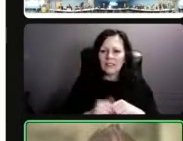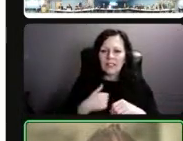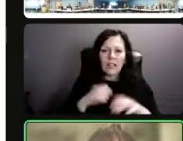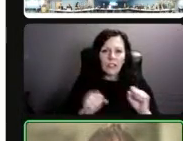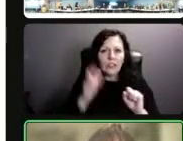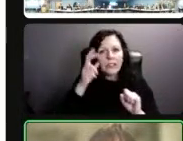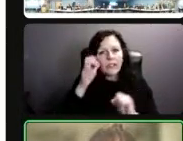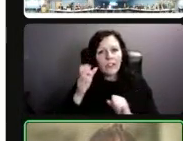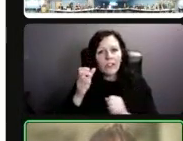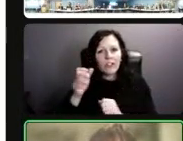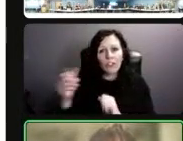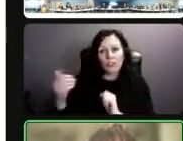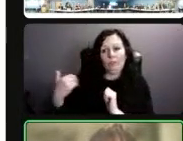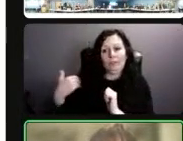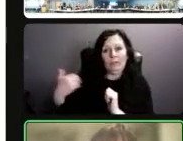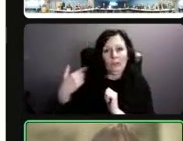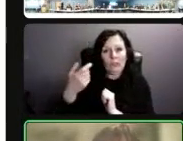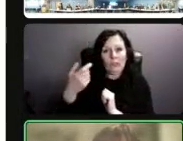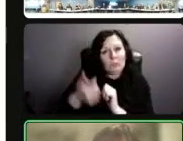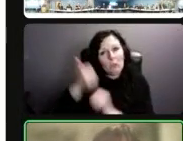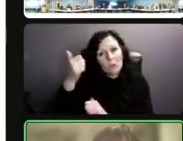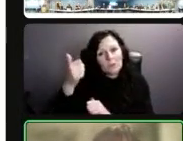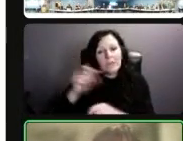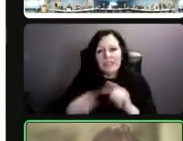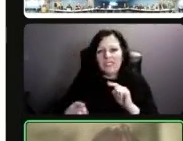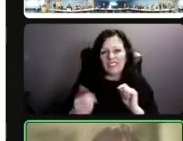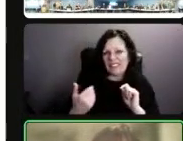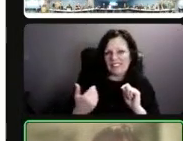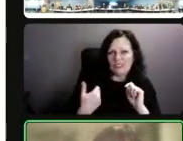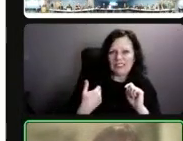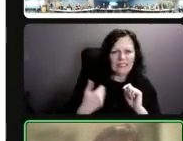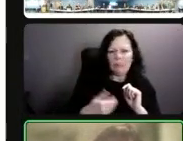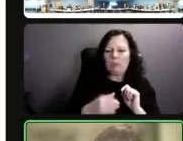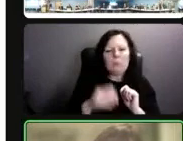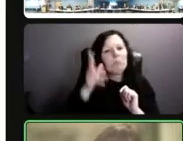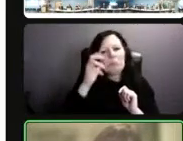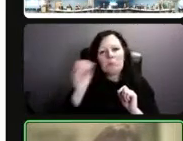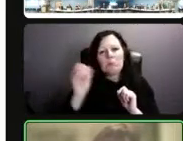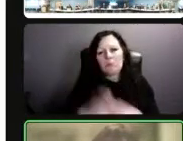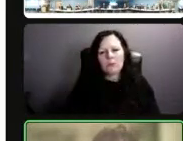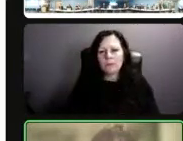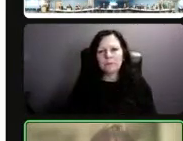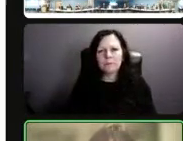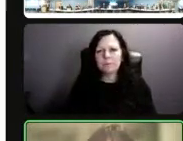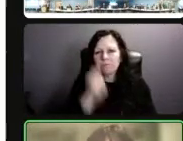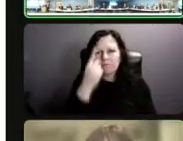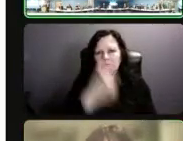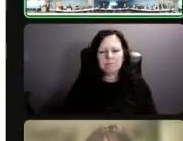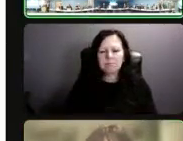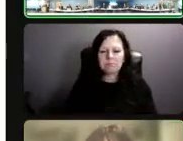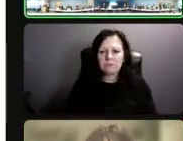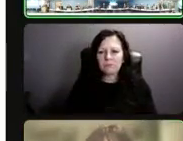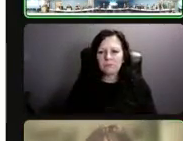IT'S VERY BLURRY.